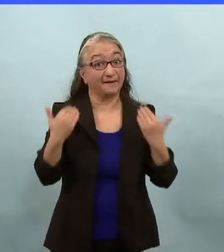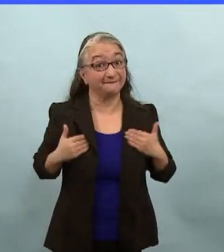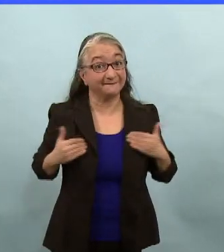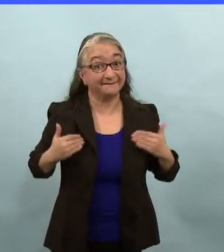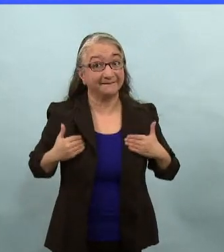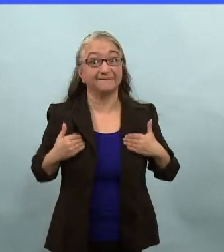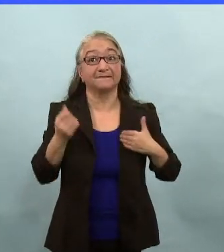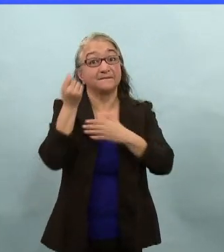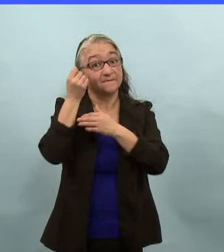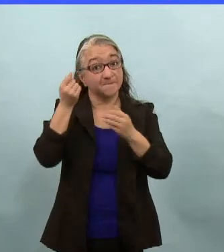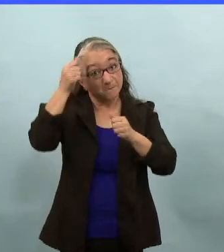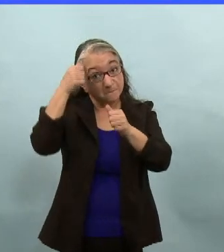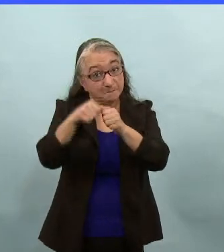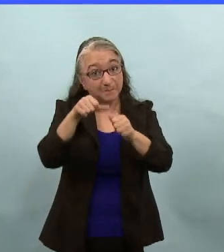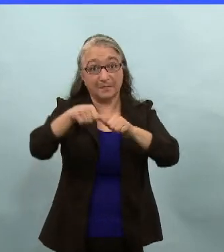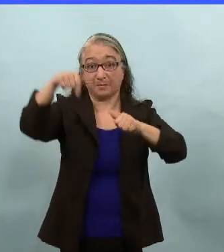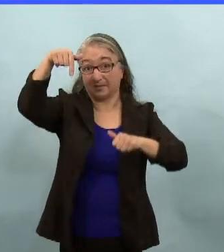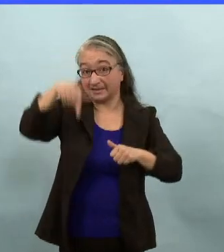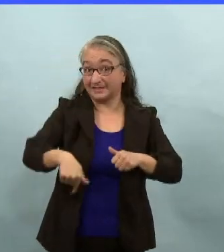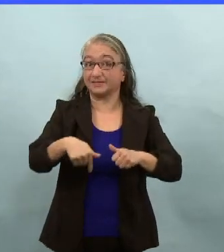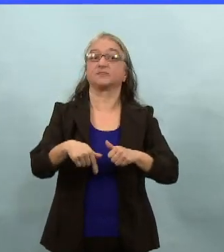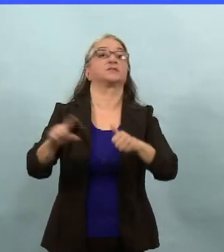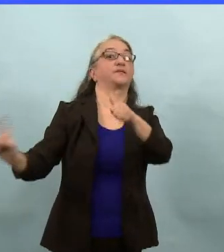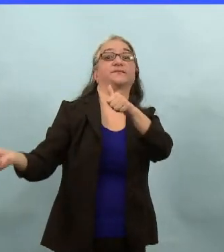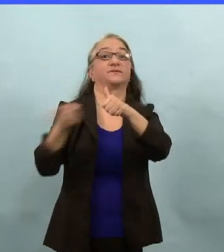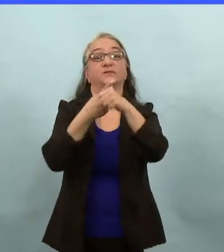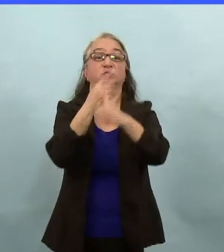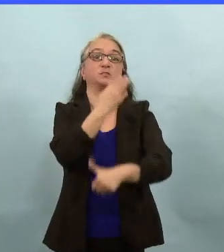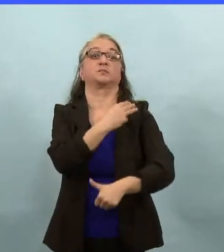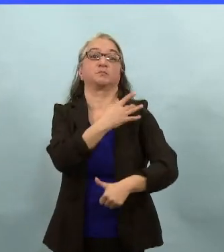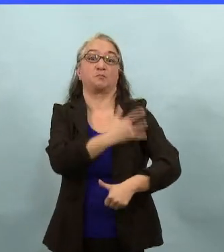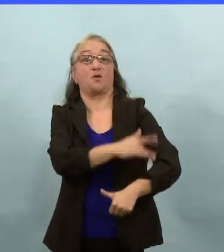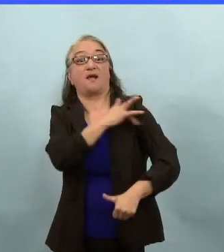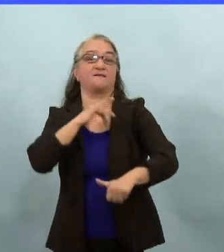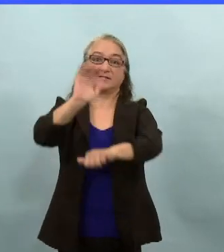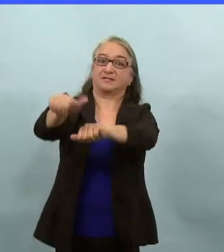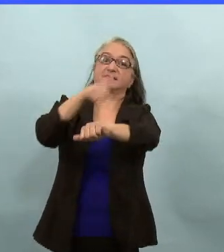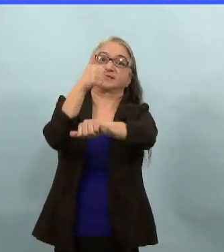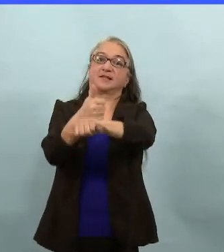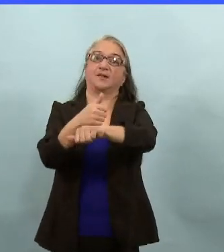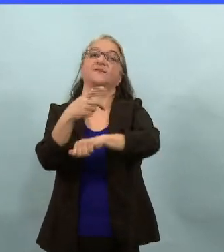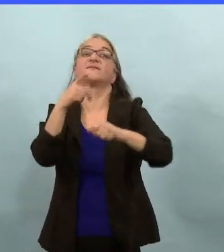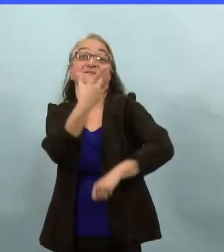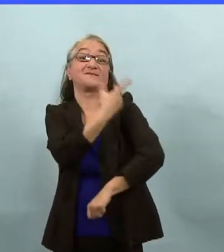implement a vaccine card and we know that those who are are not vaccinated cannot